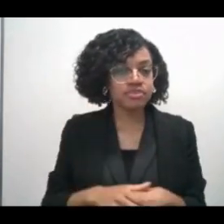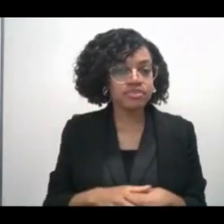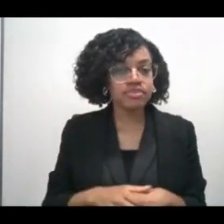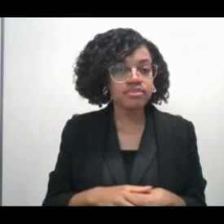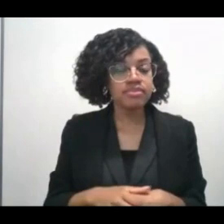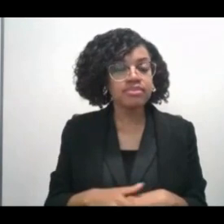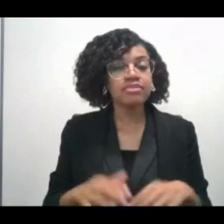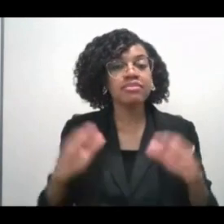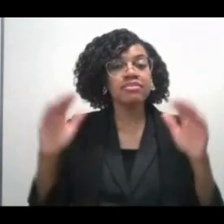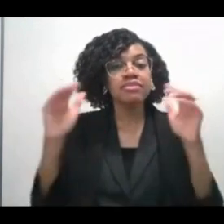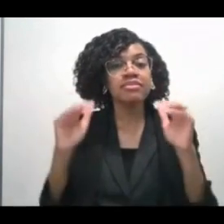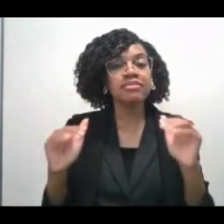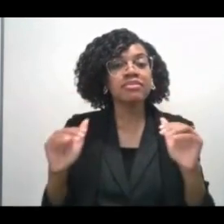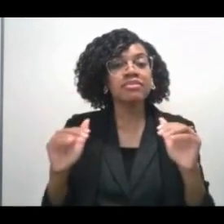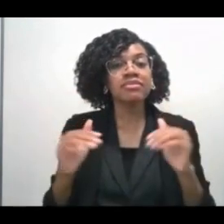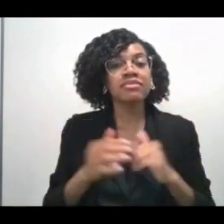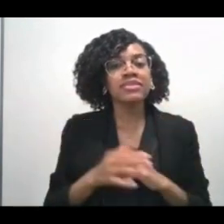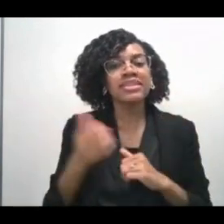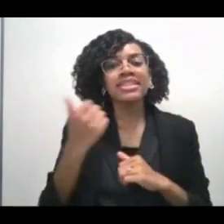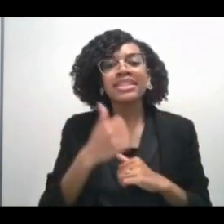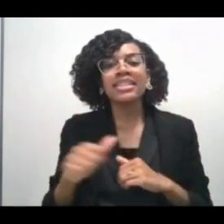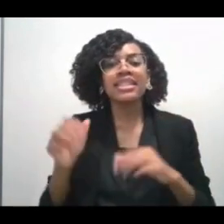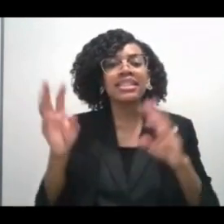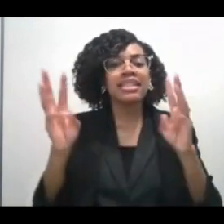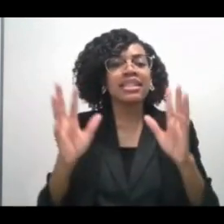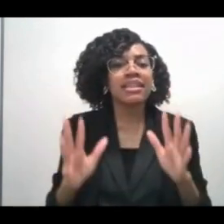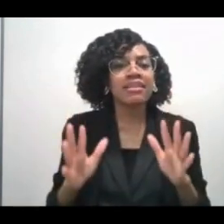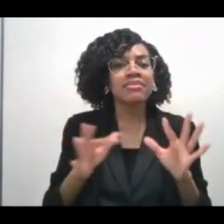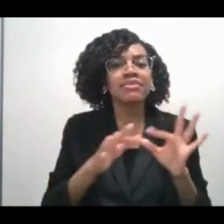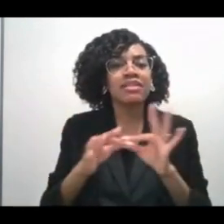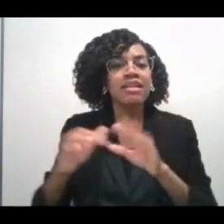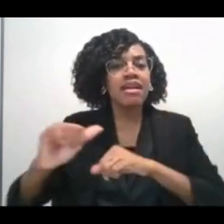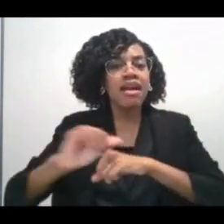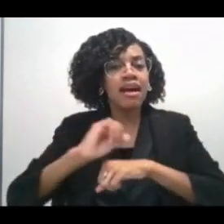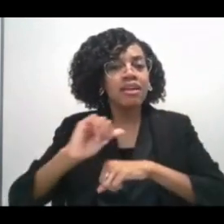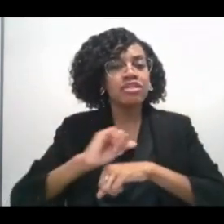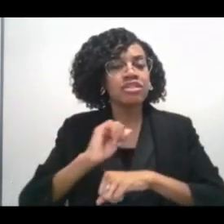of climate related hazards, so that we can also understand return on investment.